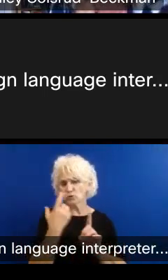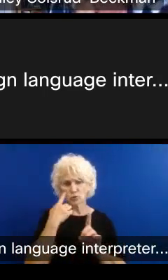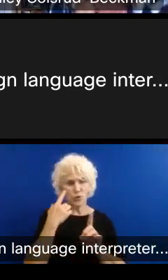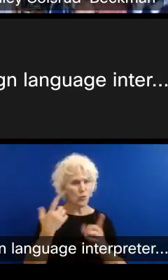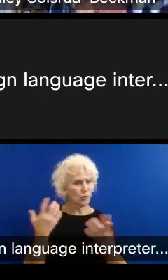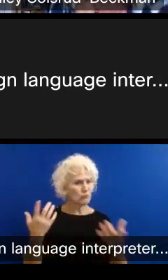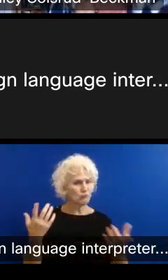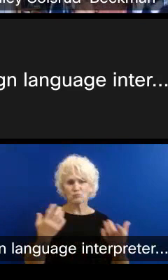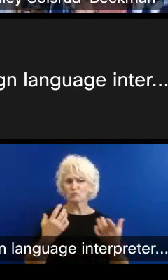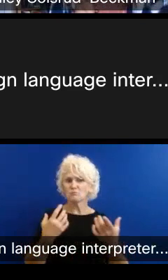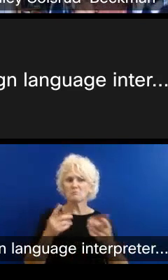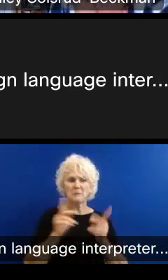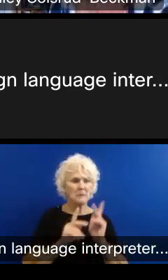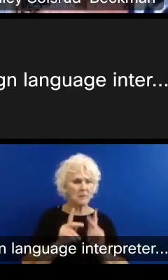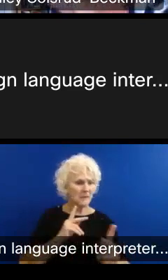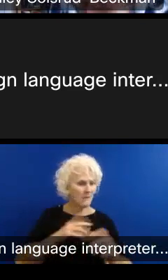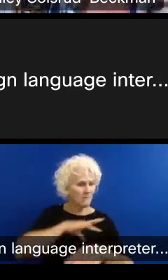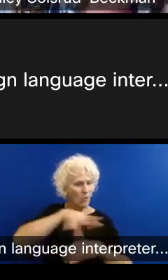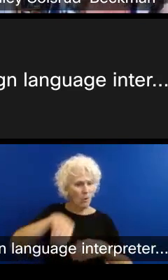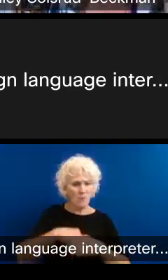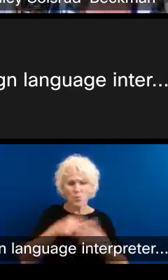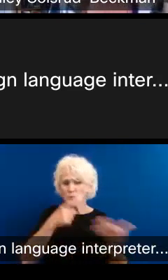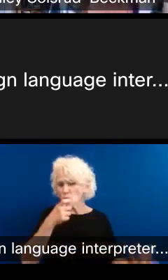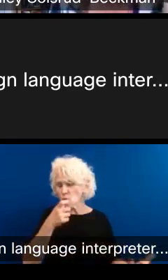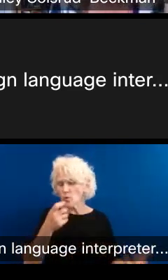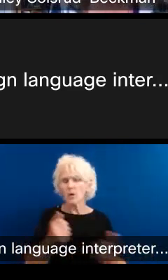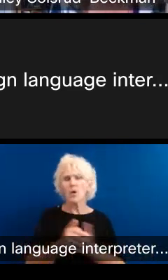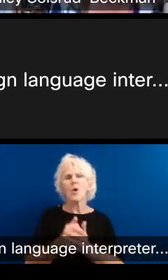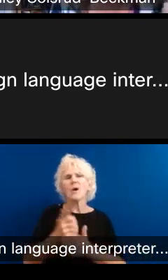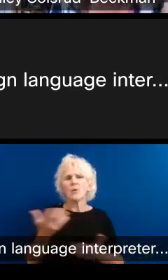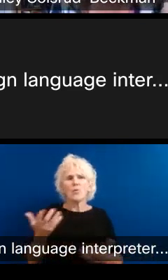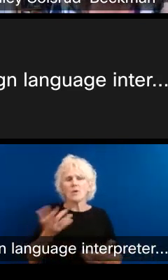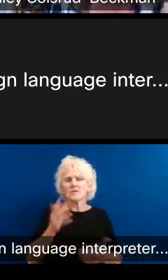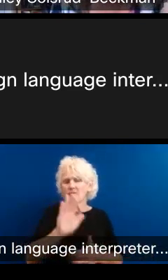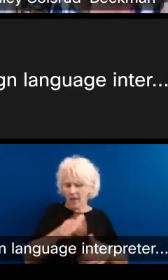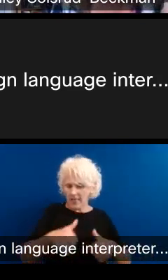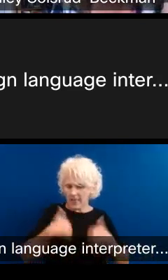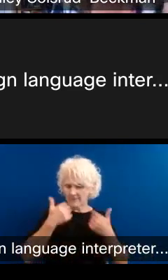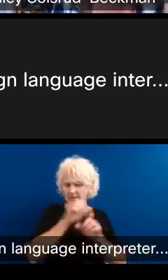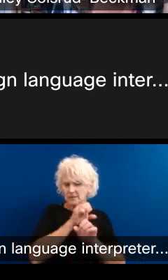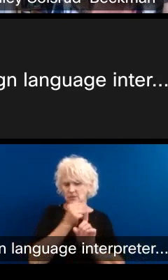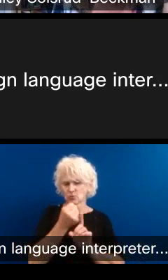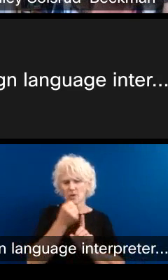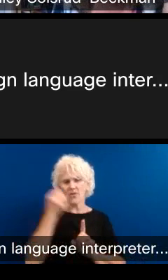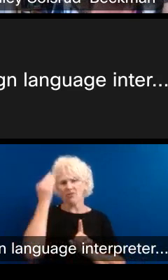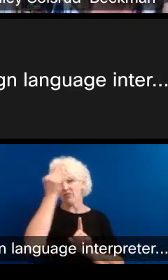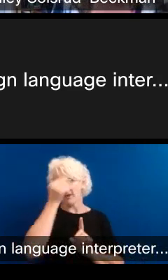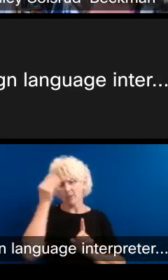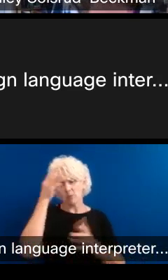living situation? Look at all of these things when you're considering engaging services and